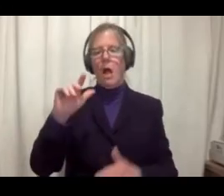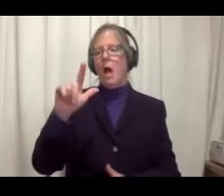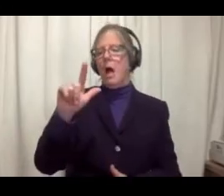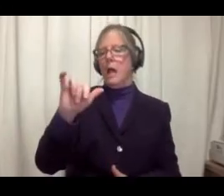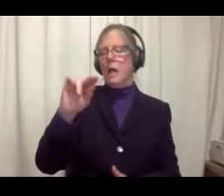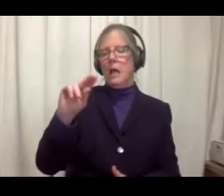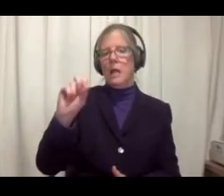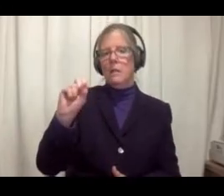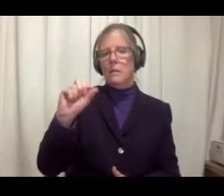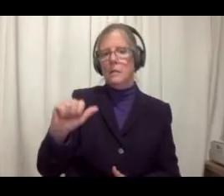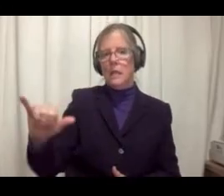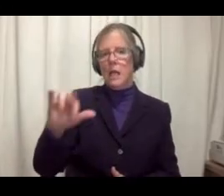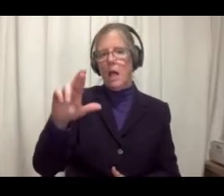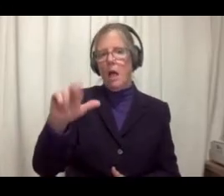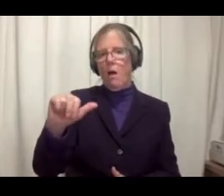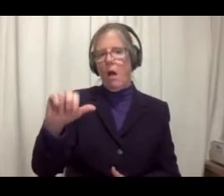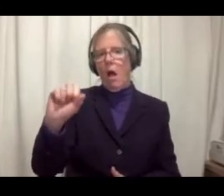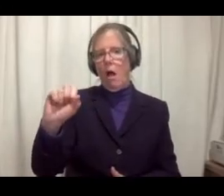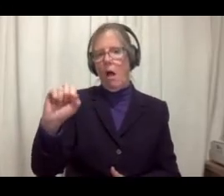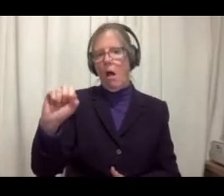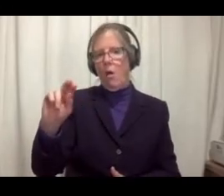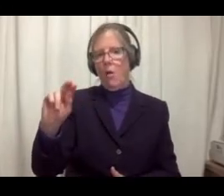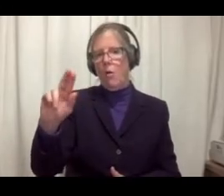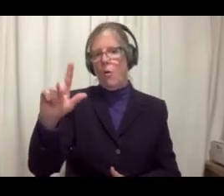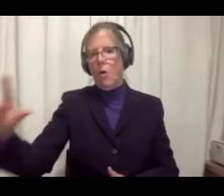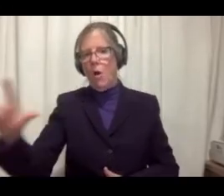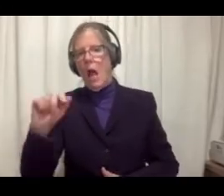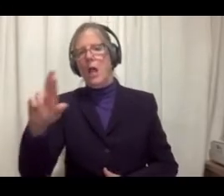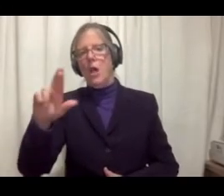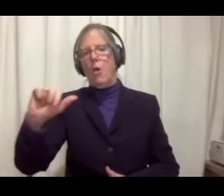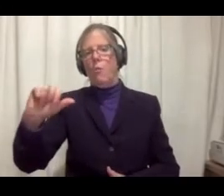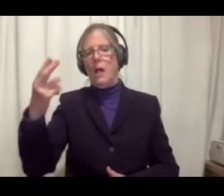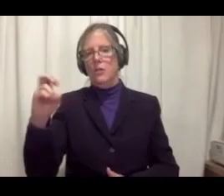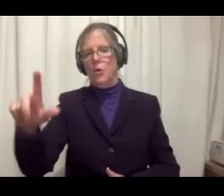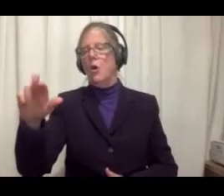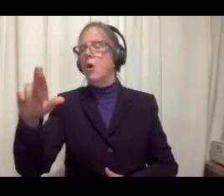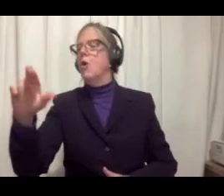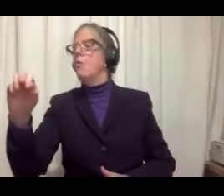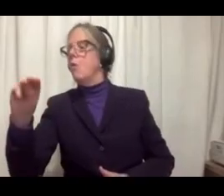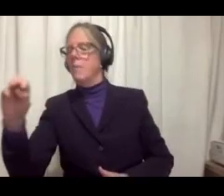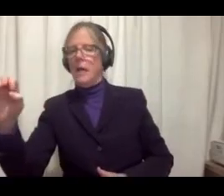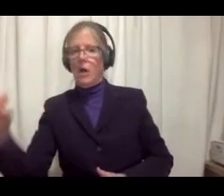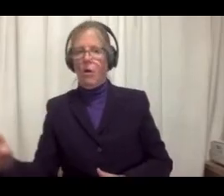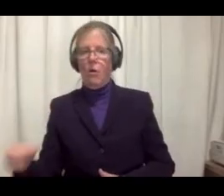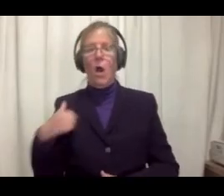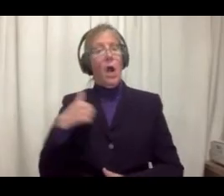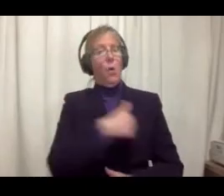you, as a Disability Innovation Fund (DIF) Project grantee, can use the National Clearinghouse of